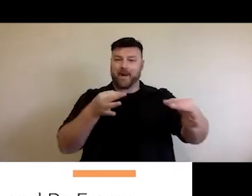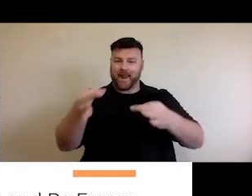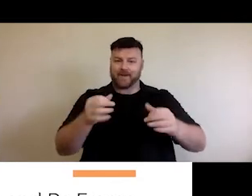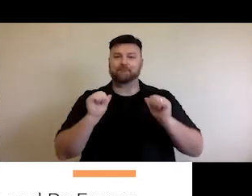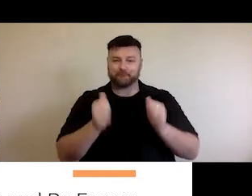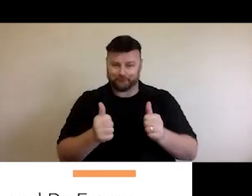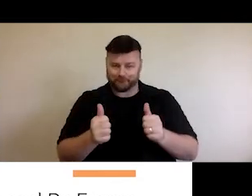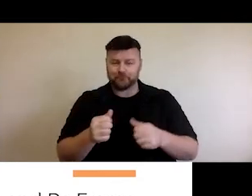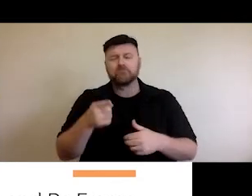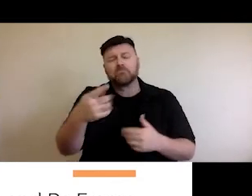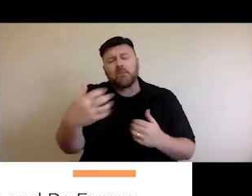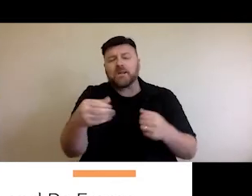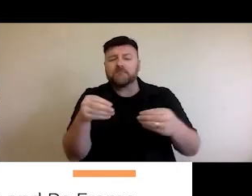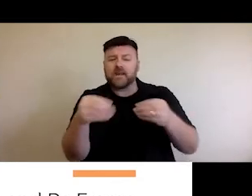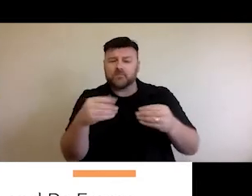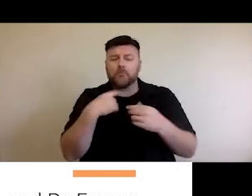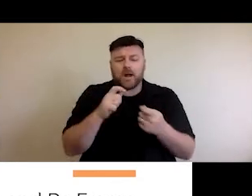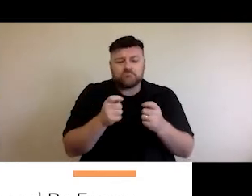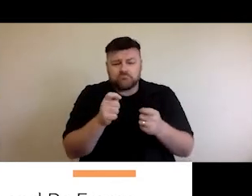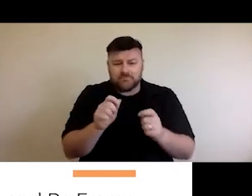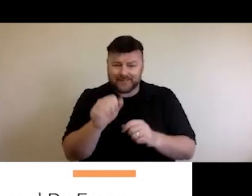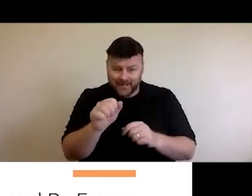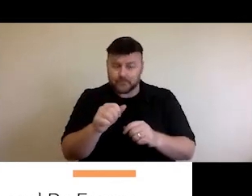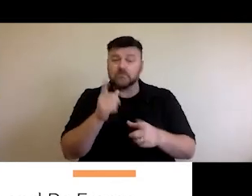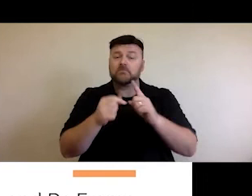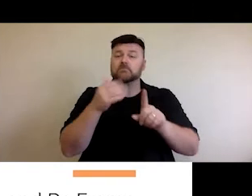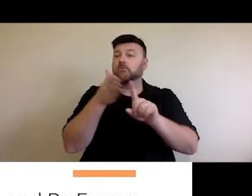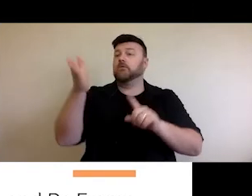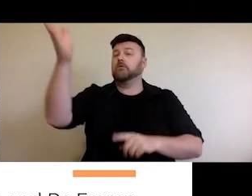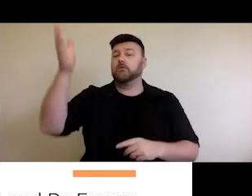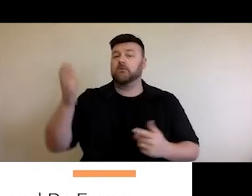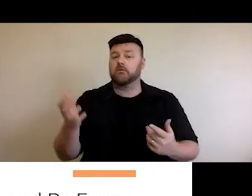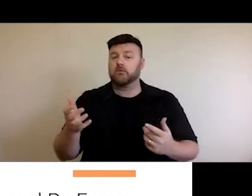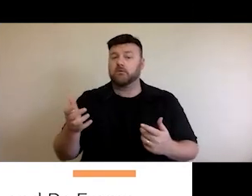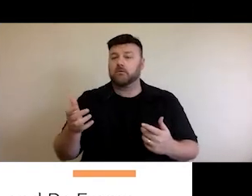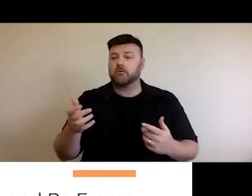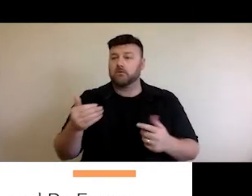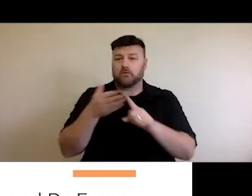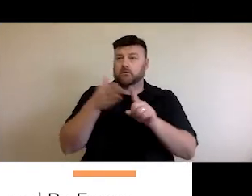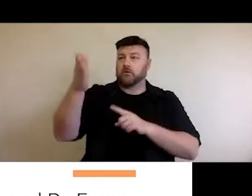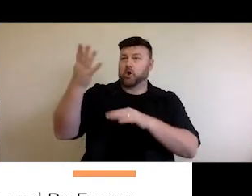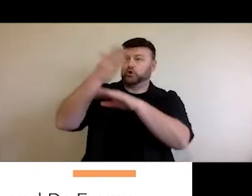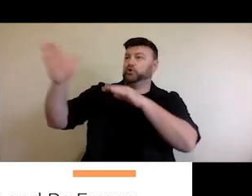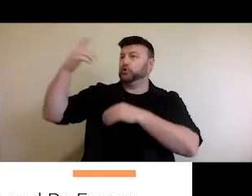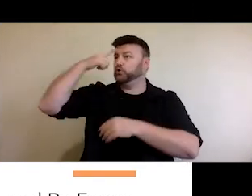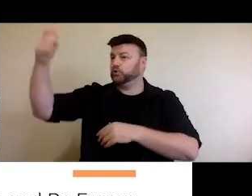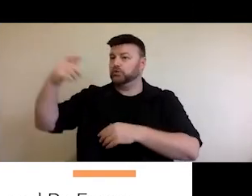flexible and you have to pivot - but then they go off plan. They go onto stranger, new initiatives out of desperation.